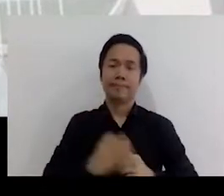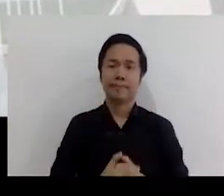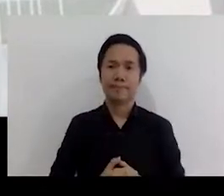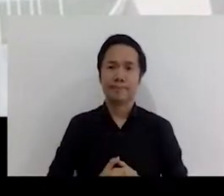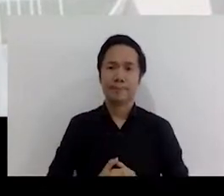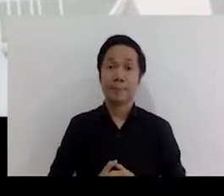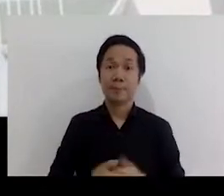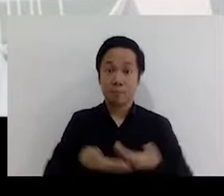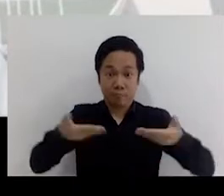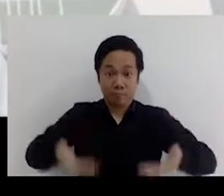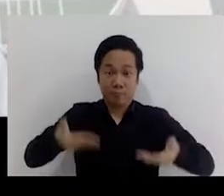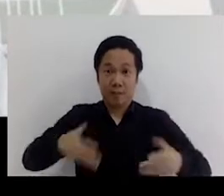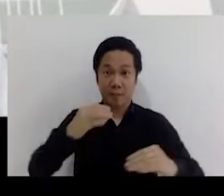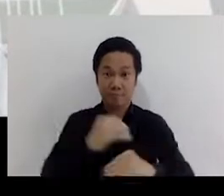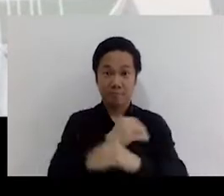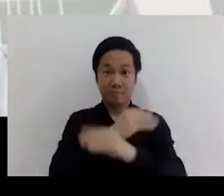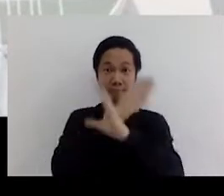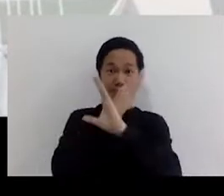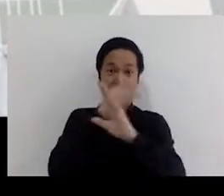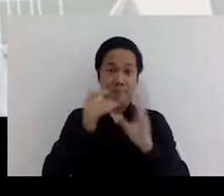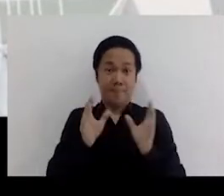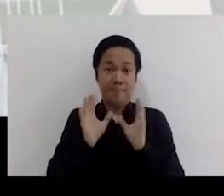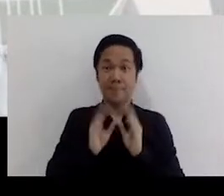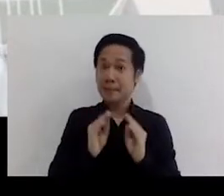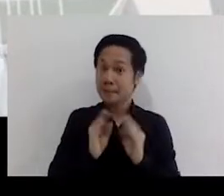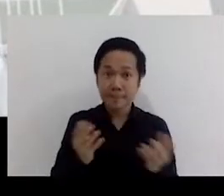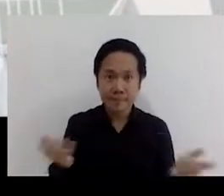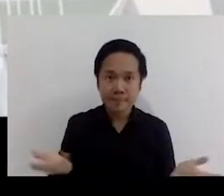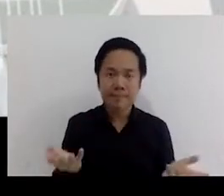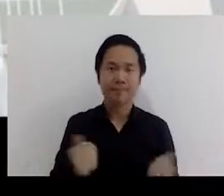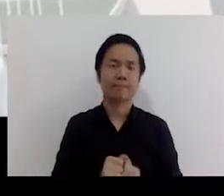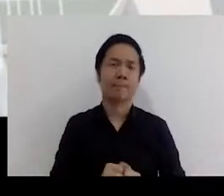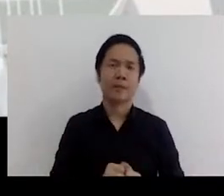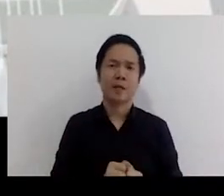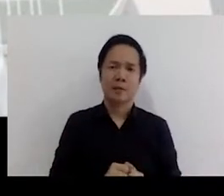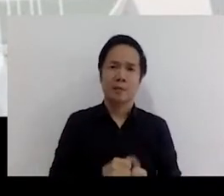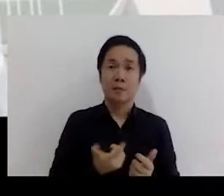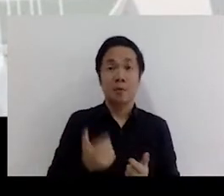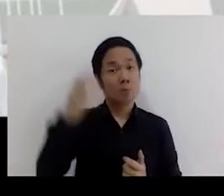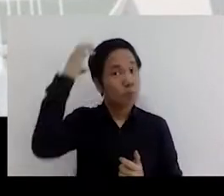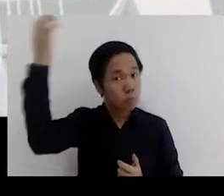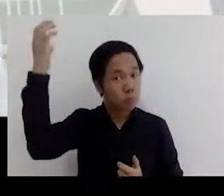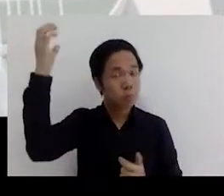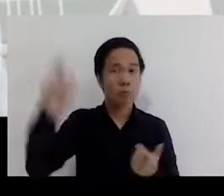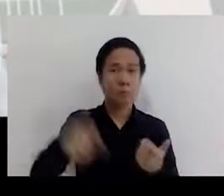in this case to provide a regional platform for our governments and stakeholders to share early experiences